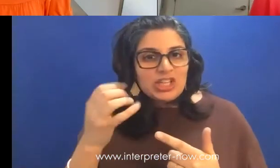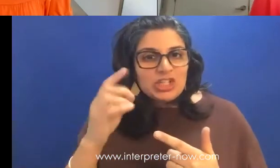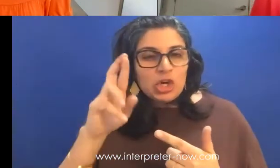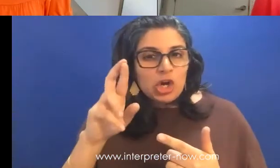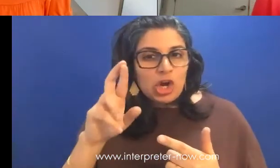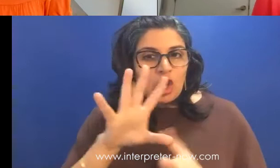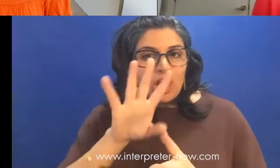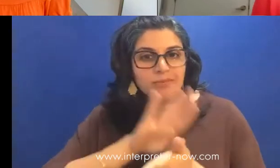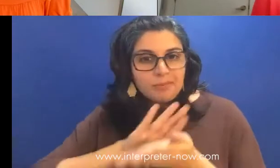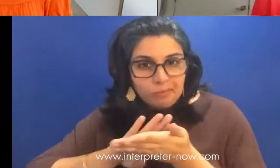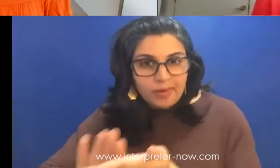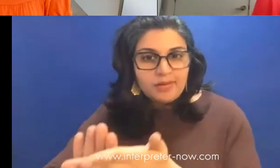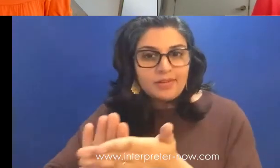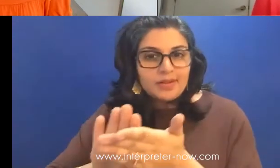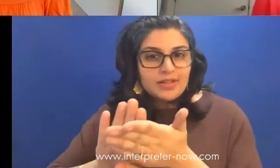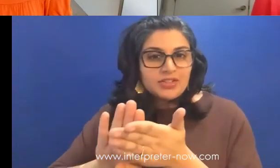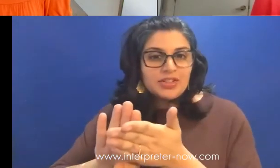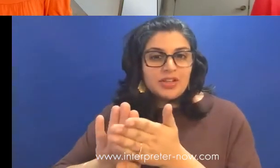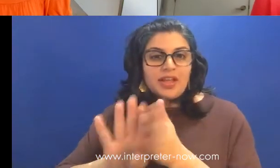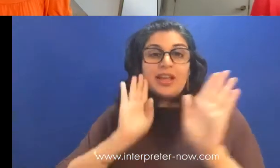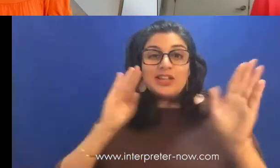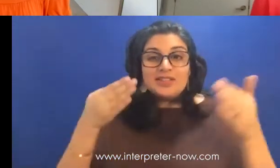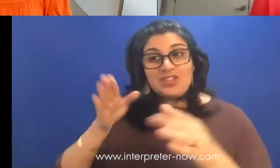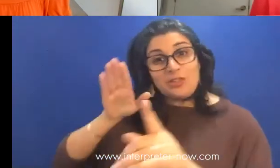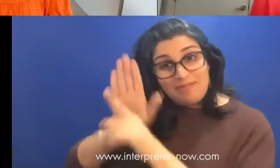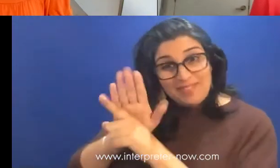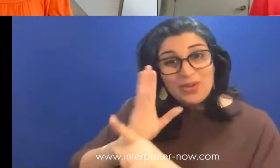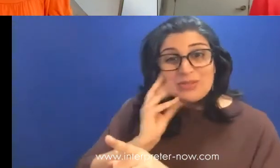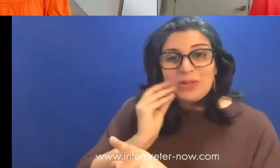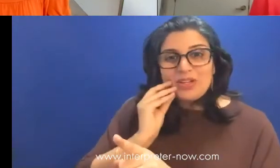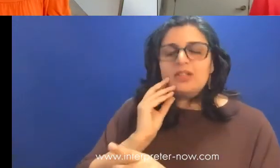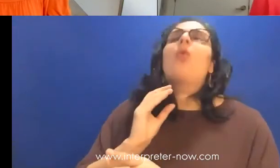of women of color, that again gives us so much insight into how to be more inclusive,